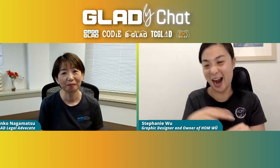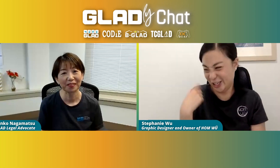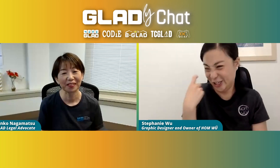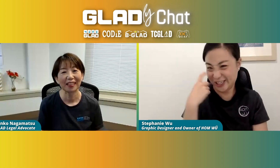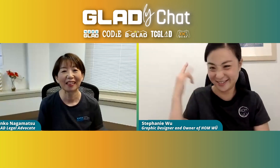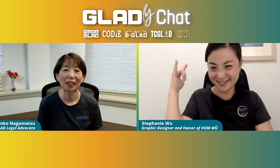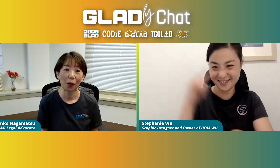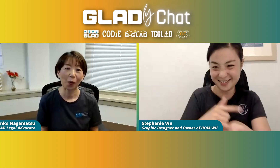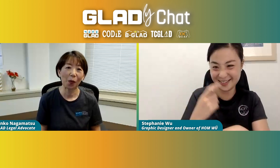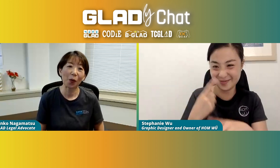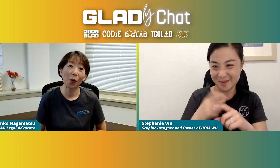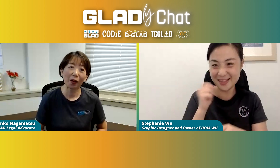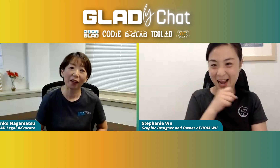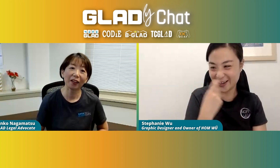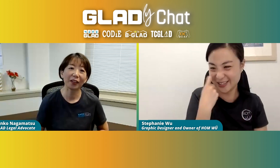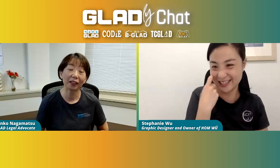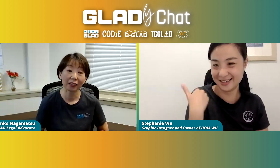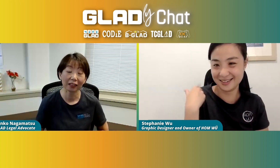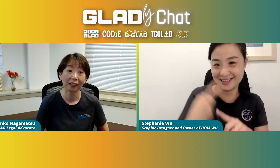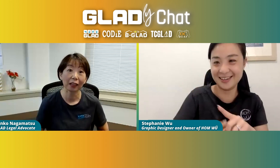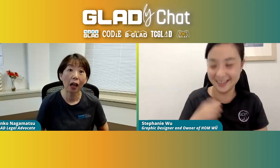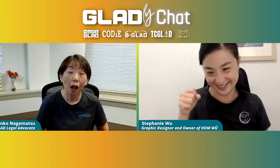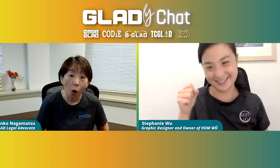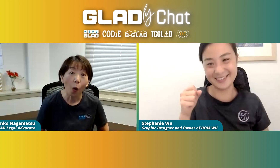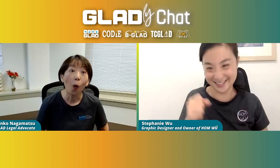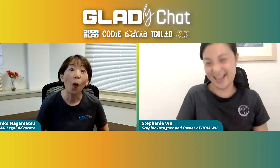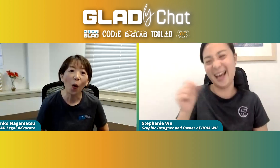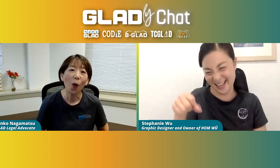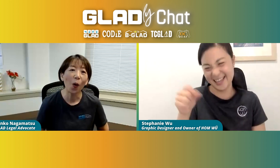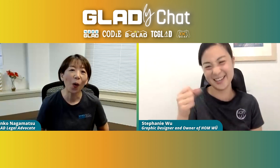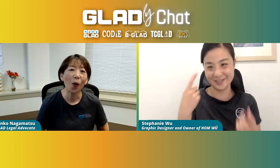I just got back from Taiwan last month, actually. Oh, wow! STEPHANIE: Haha, yeah!